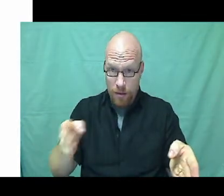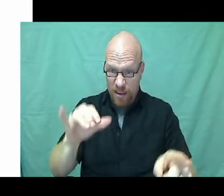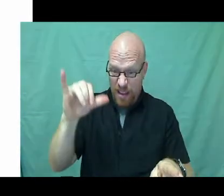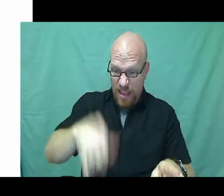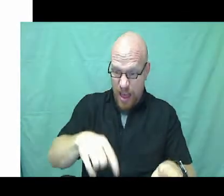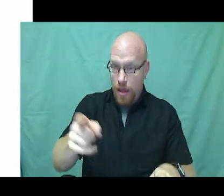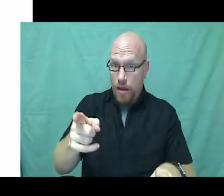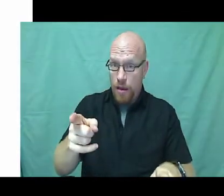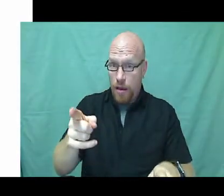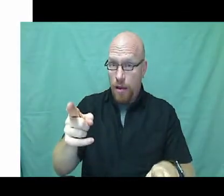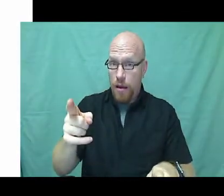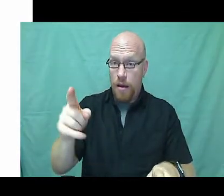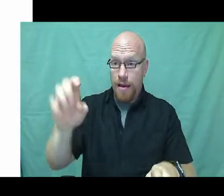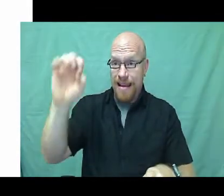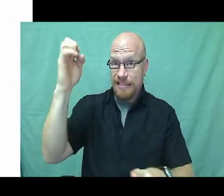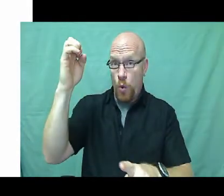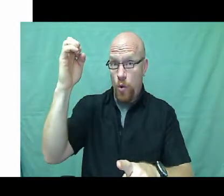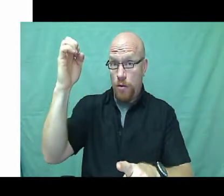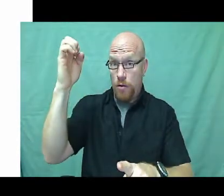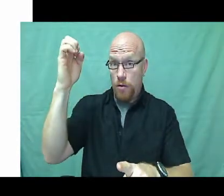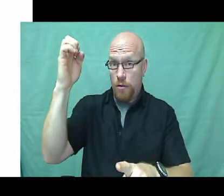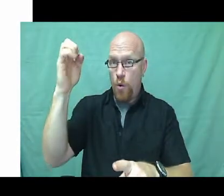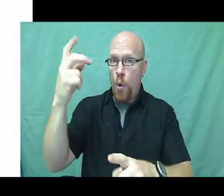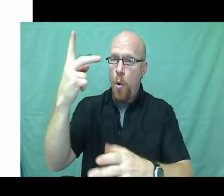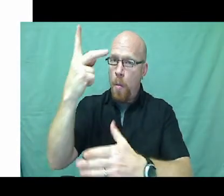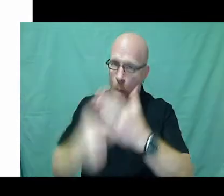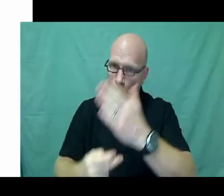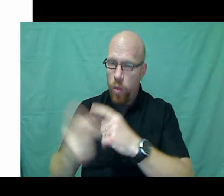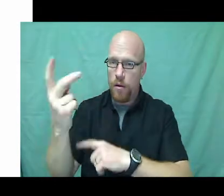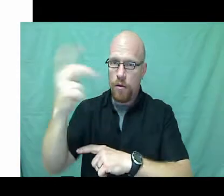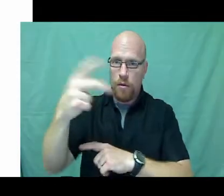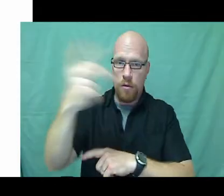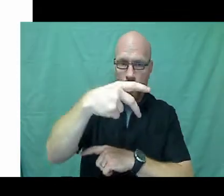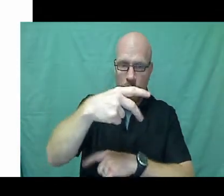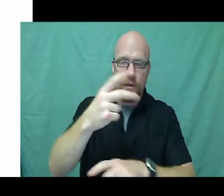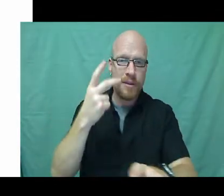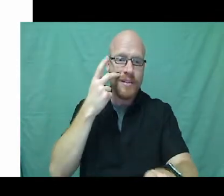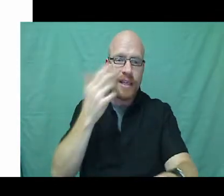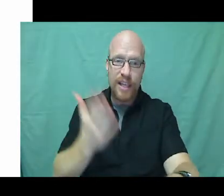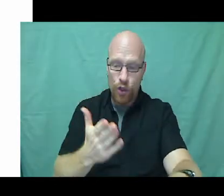and then the exponent will apply to both things